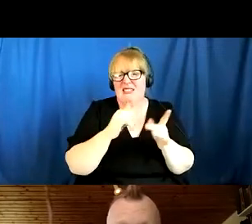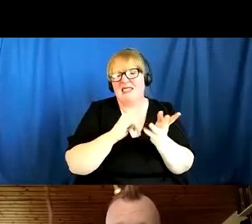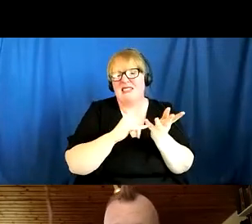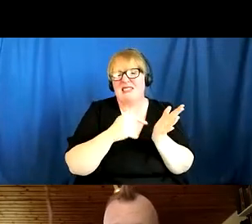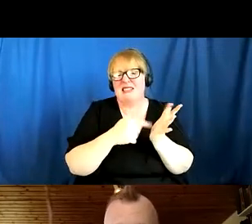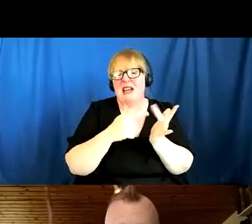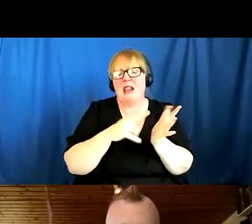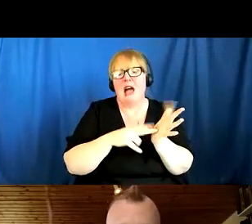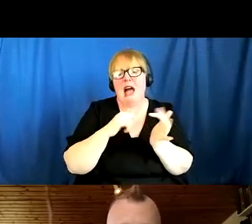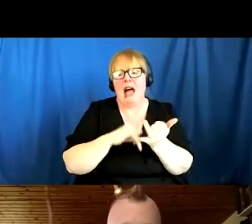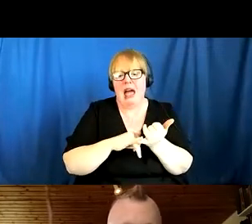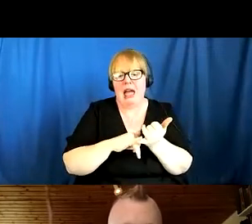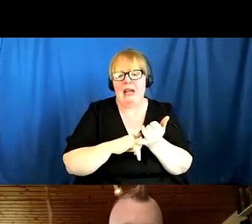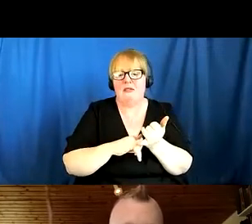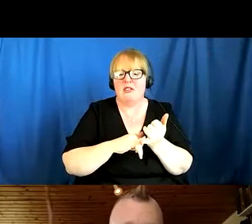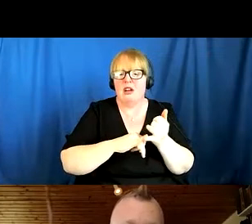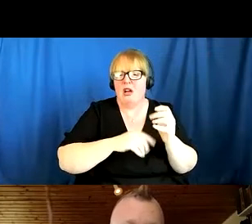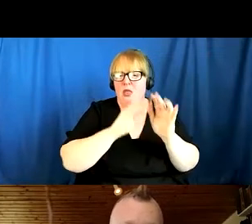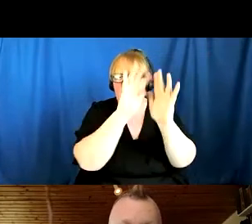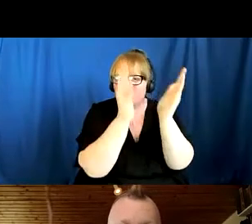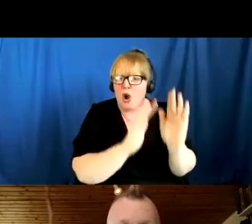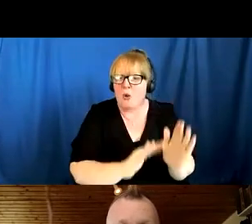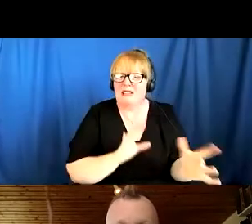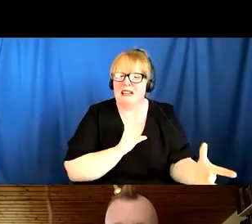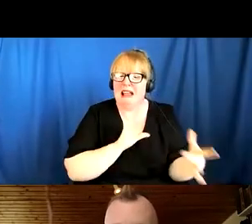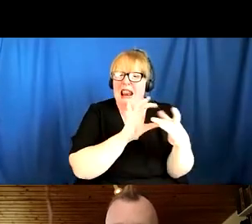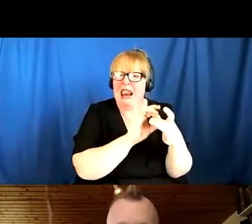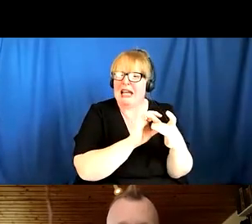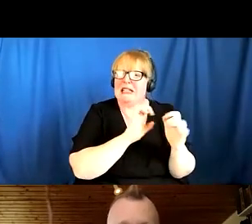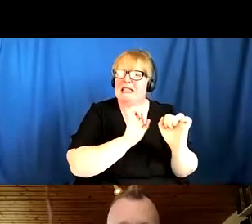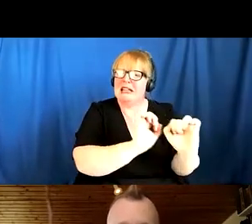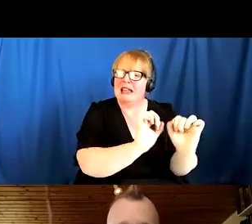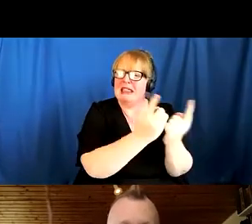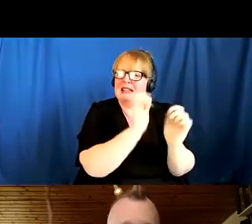And eventually, this kind of was also manifest in the gallery as physical versions